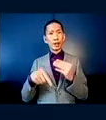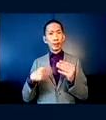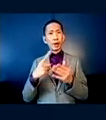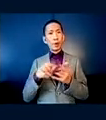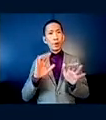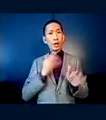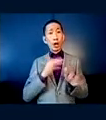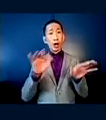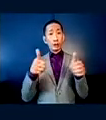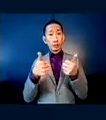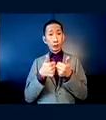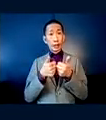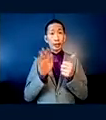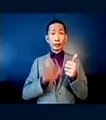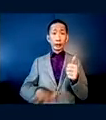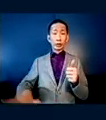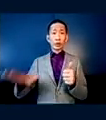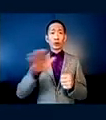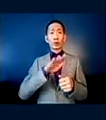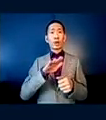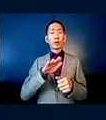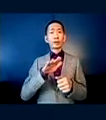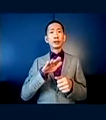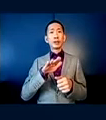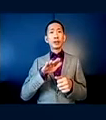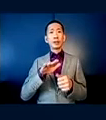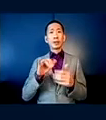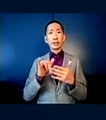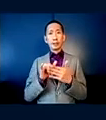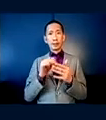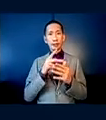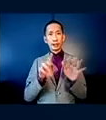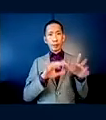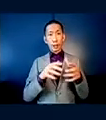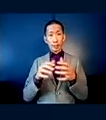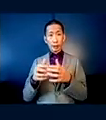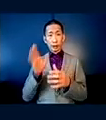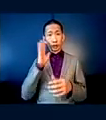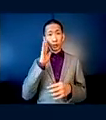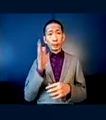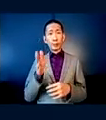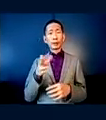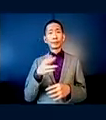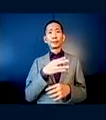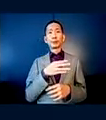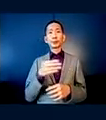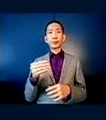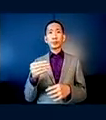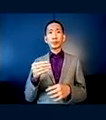BASELINE, THEORETICAL UNDERSTANDING OF WHAT ARE CHALLENGES ACROSS THESE